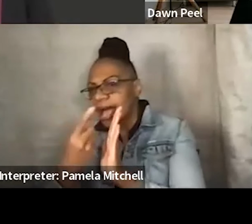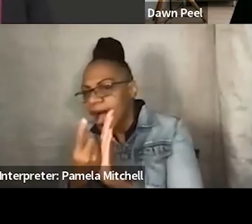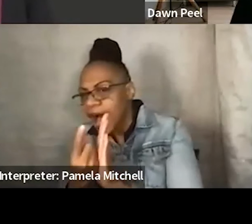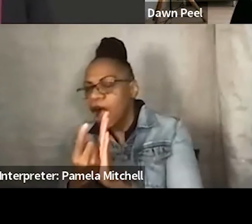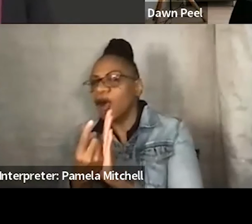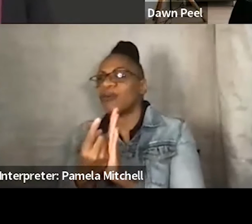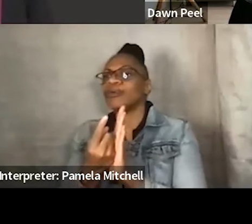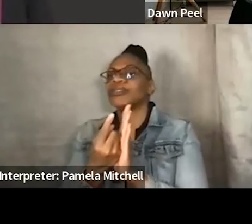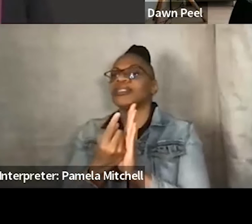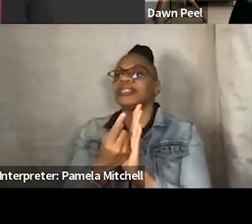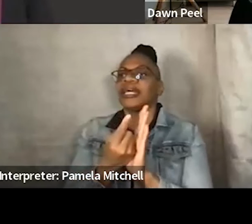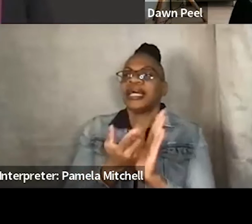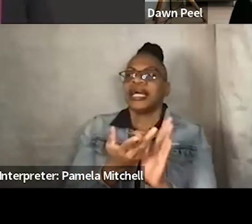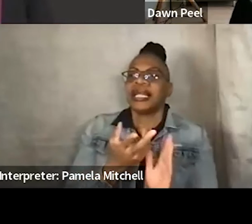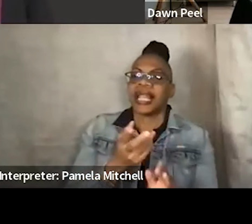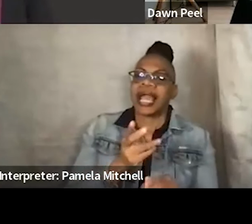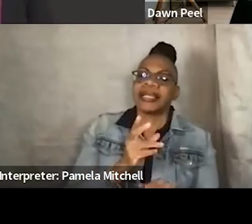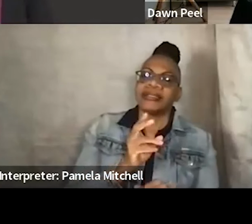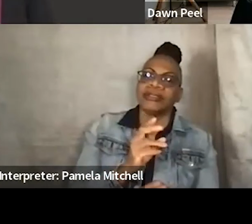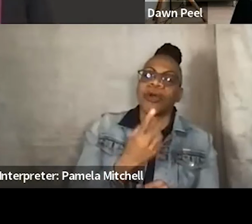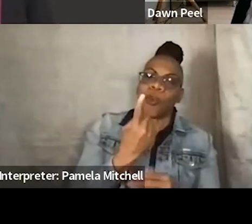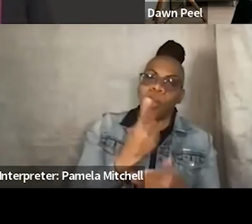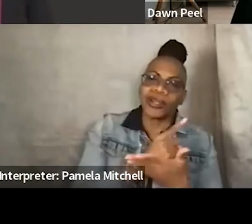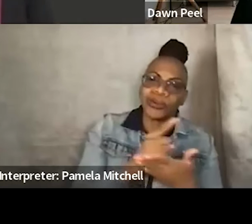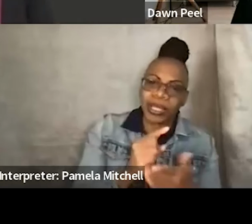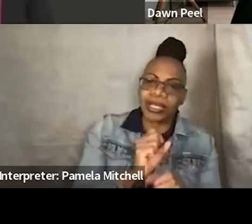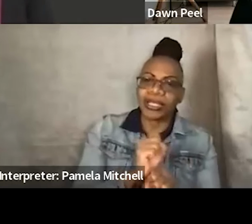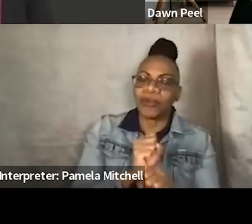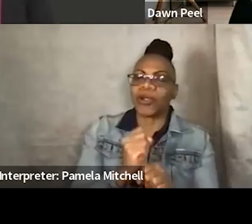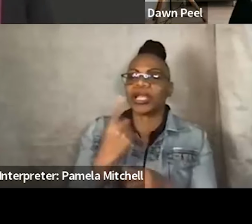like week on, week off type thing, or time on, time off things.